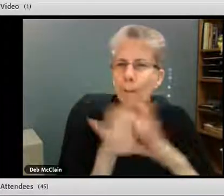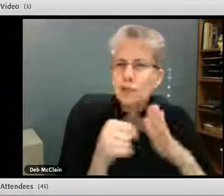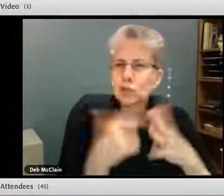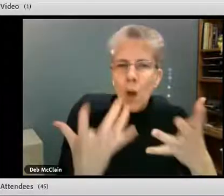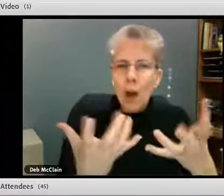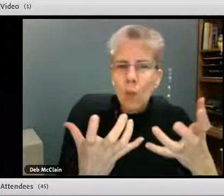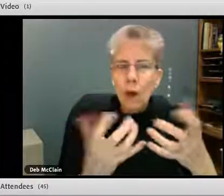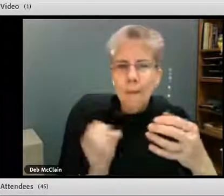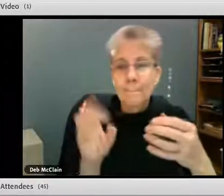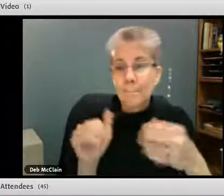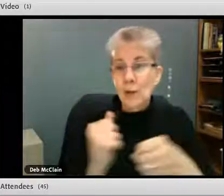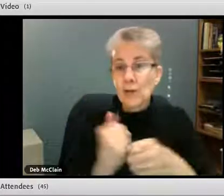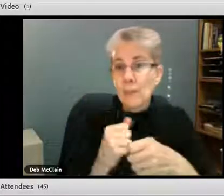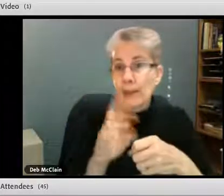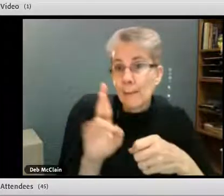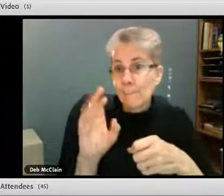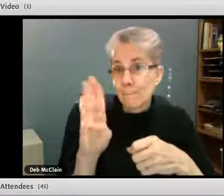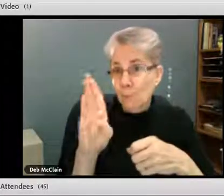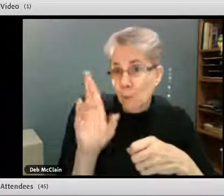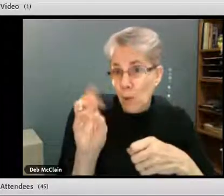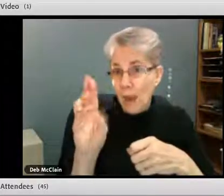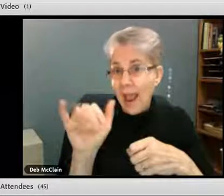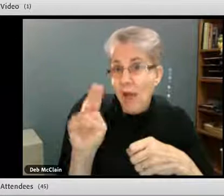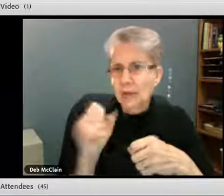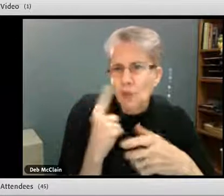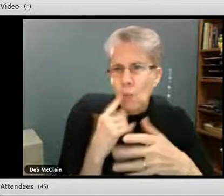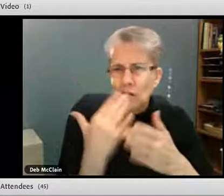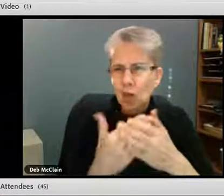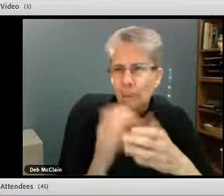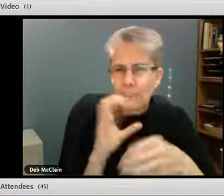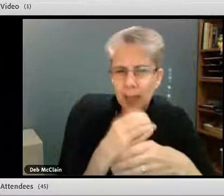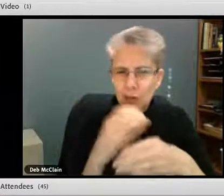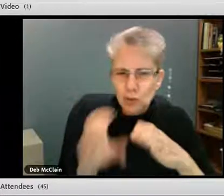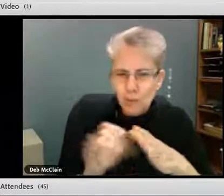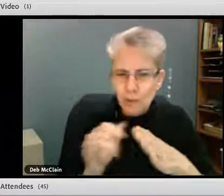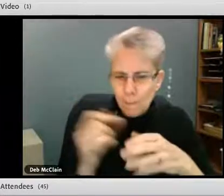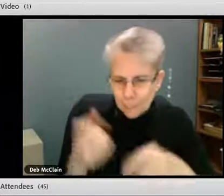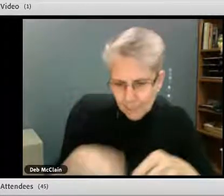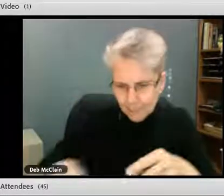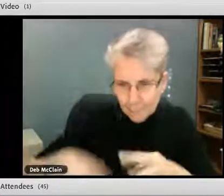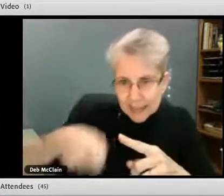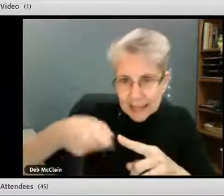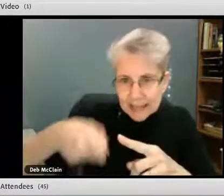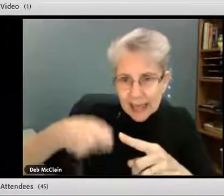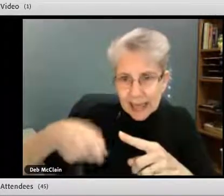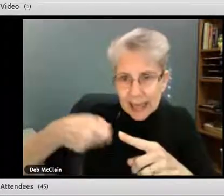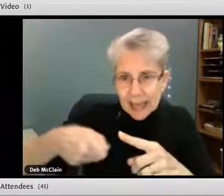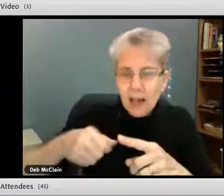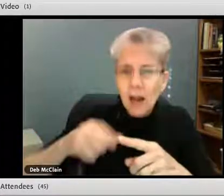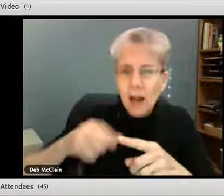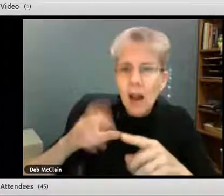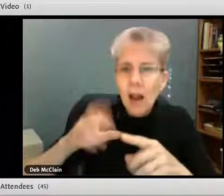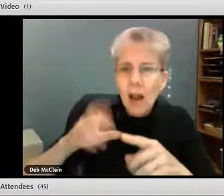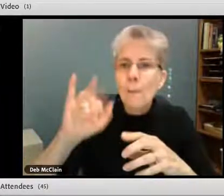I want a good picture of her mixing the brownies. I want a good picture of the users --